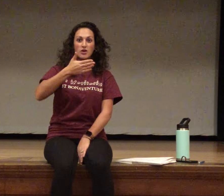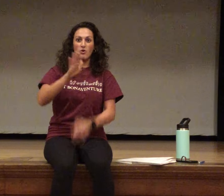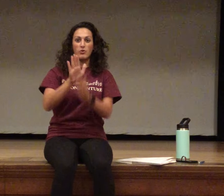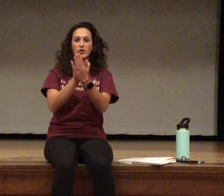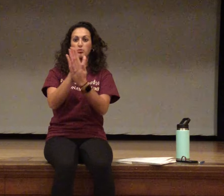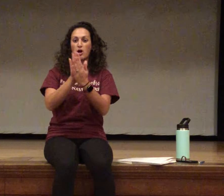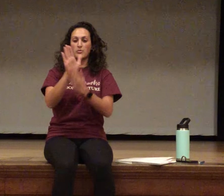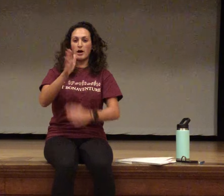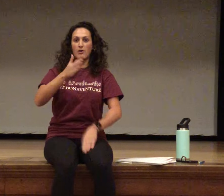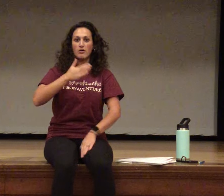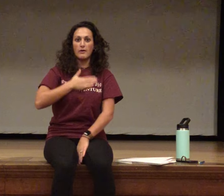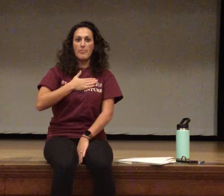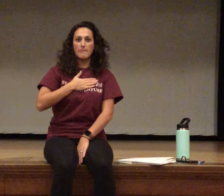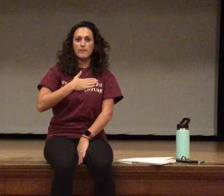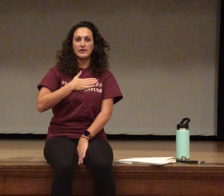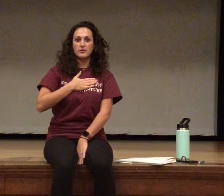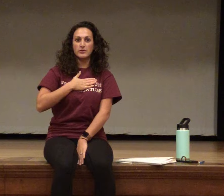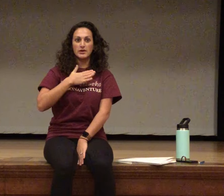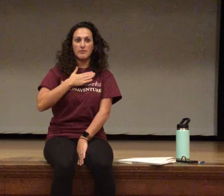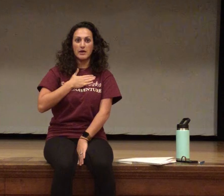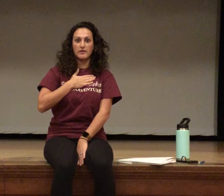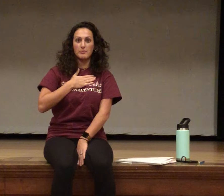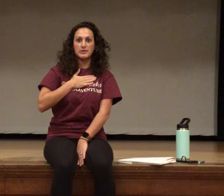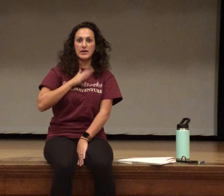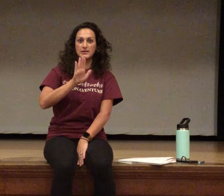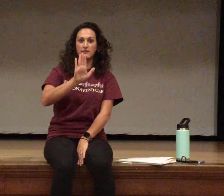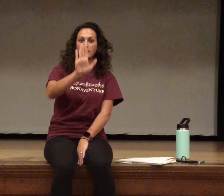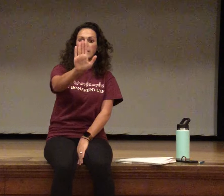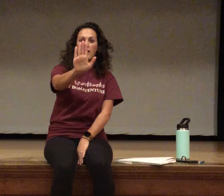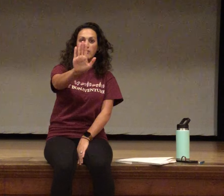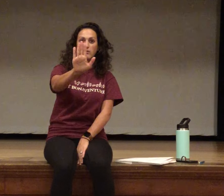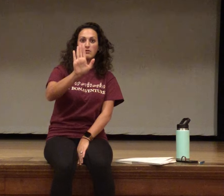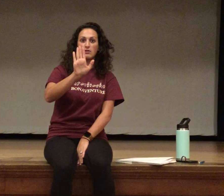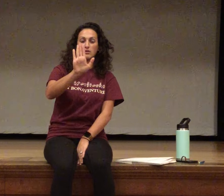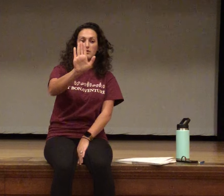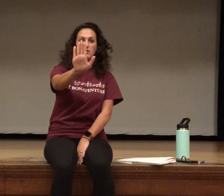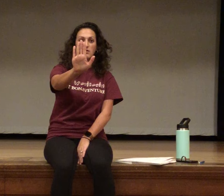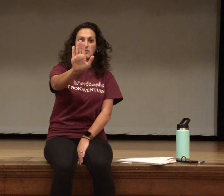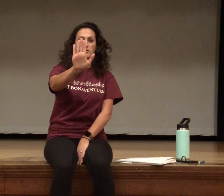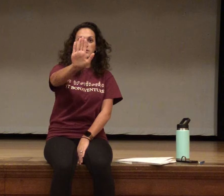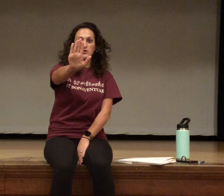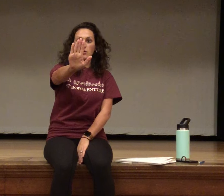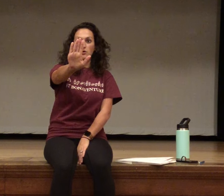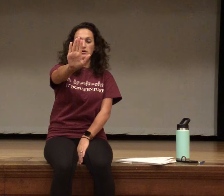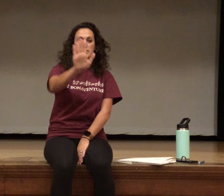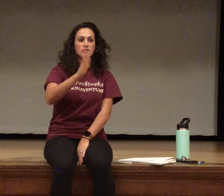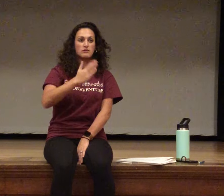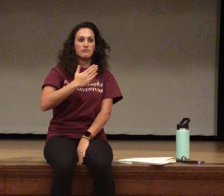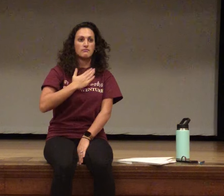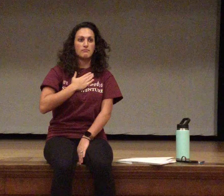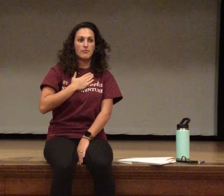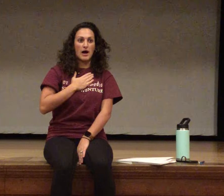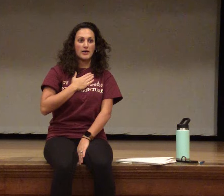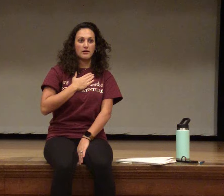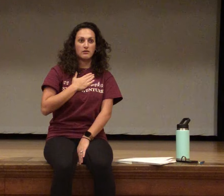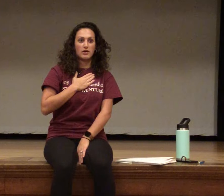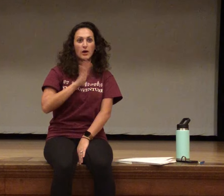so with your palm out that's what's going to make it that possessive noun so yours mine and I